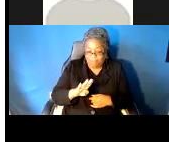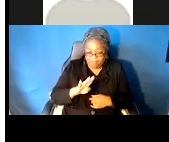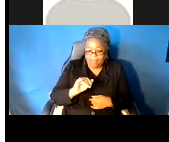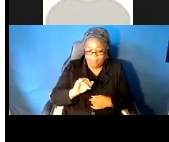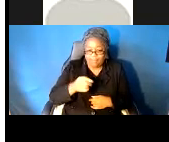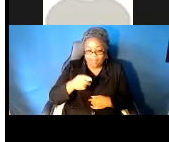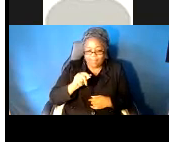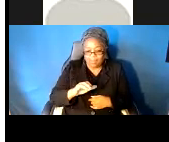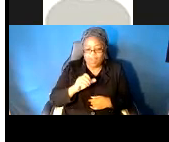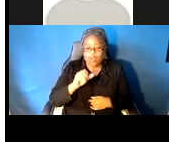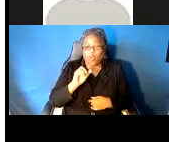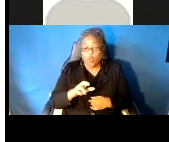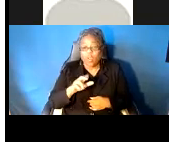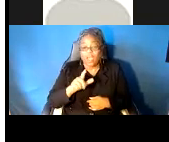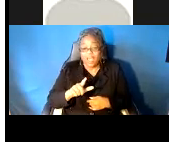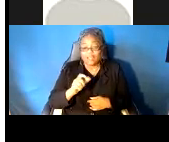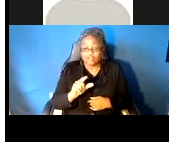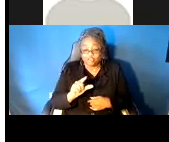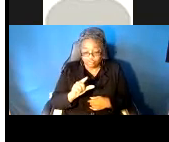and/or a person with a disability.